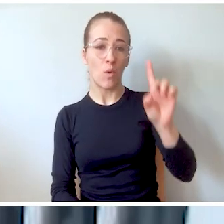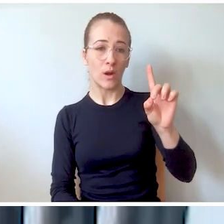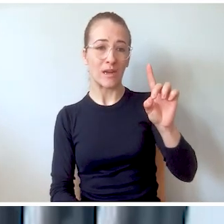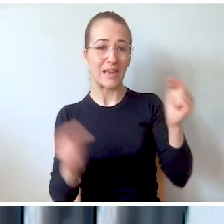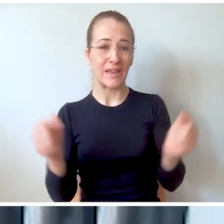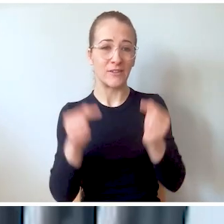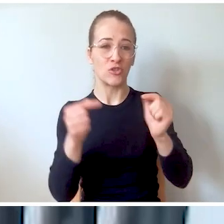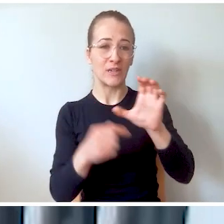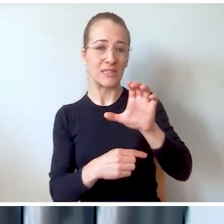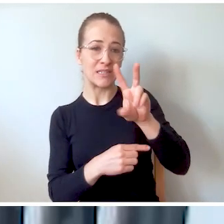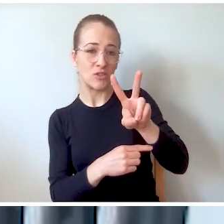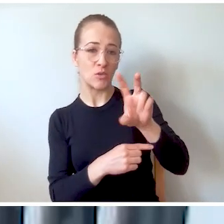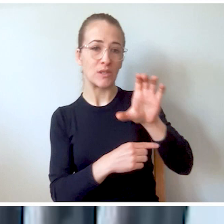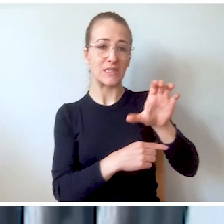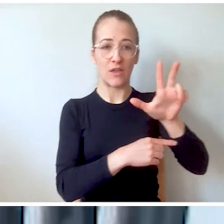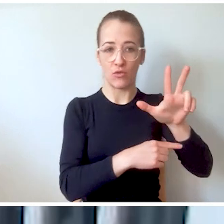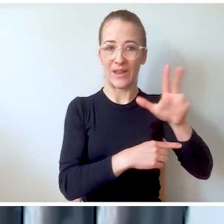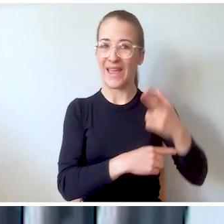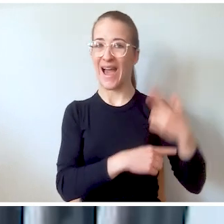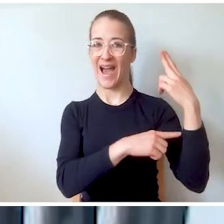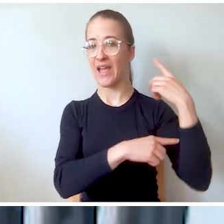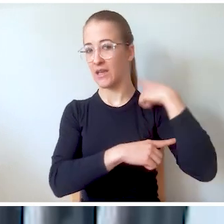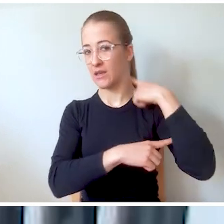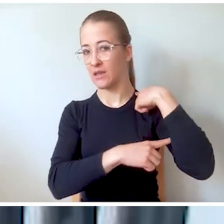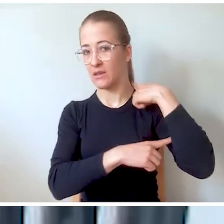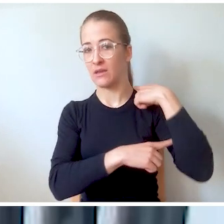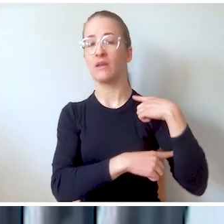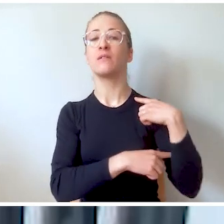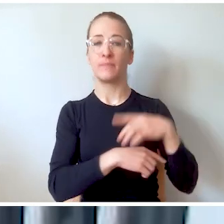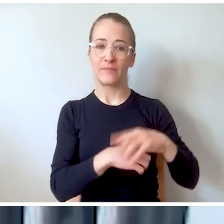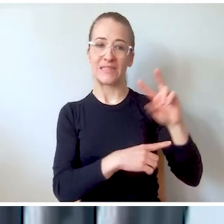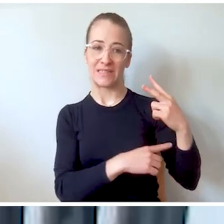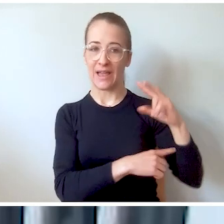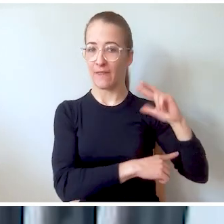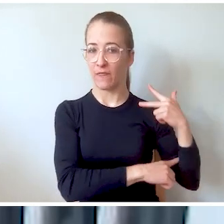So very high up on my spinal cord, cervical spine, second and third vertebrae,